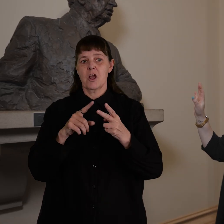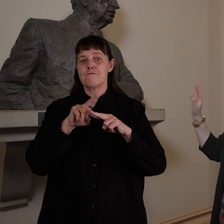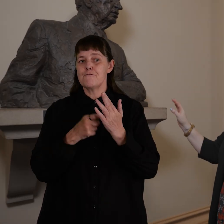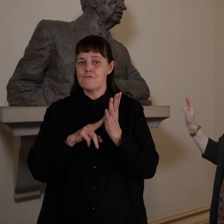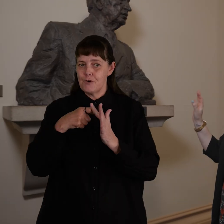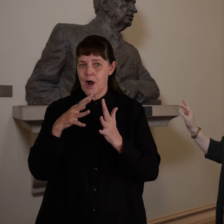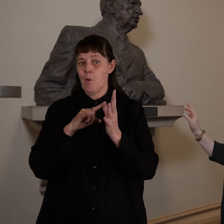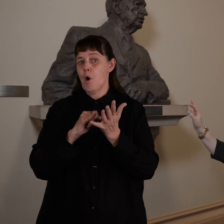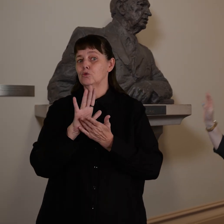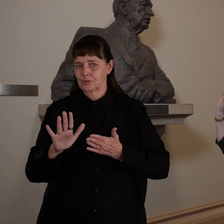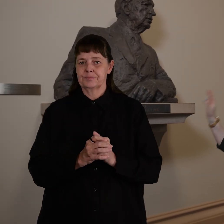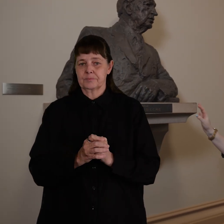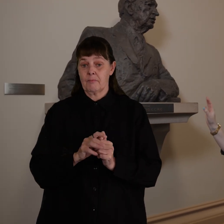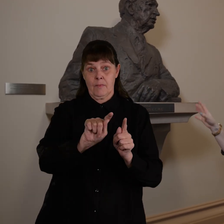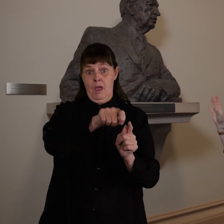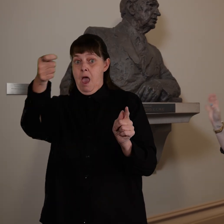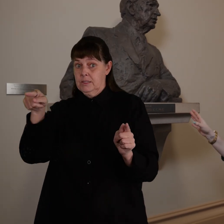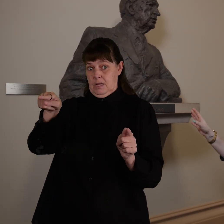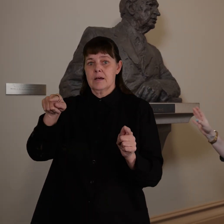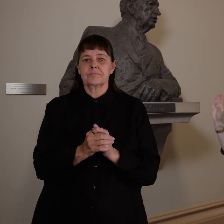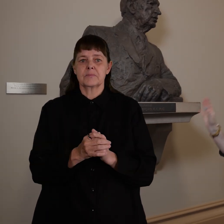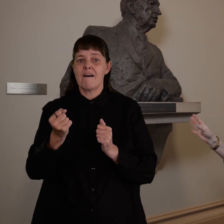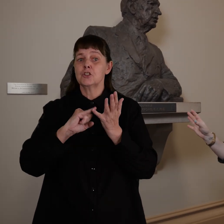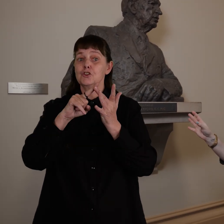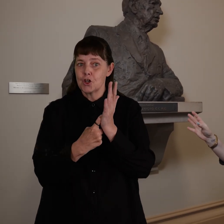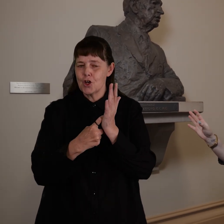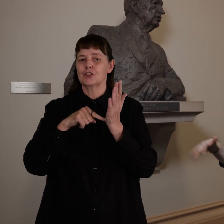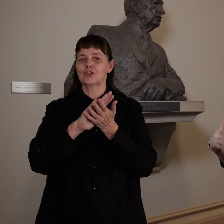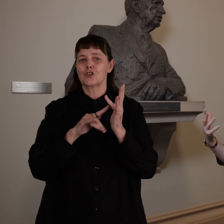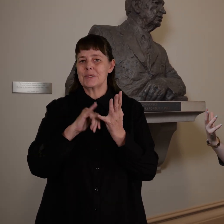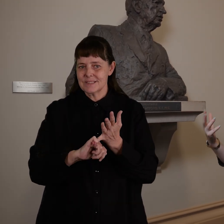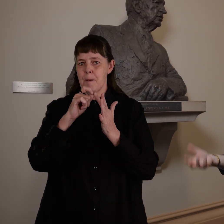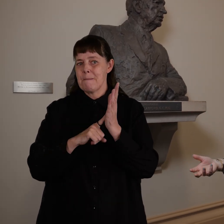and Sir Thomas Playford was the longest serving Premier, not just in South Australia but in the